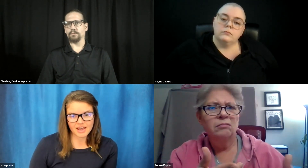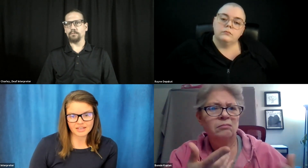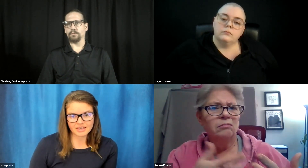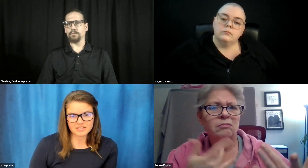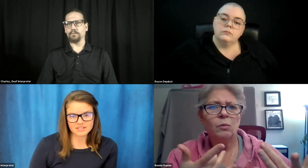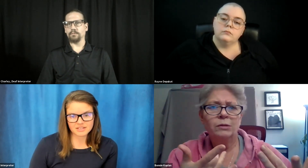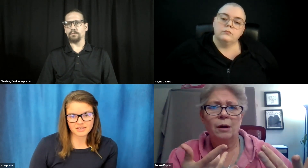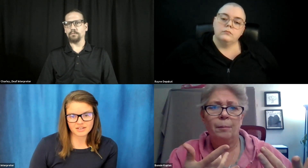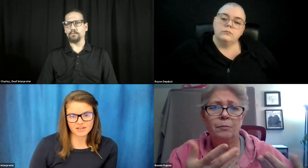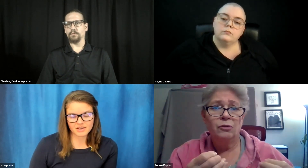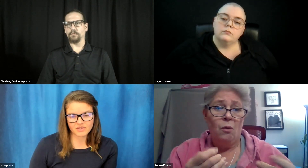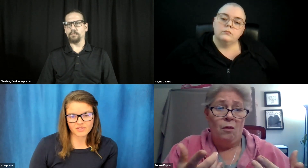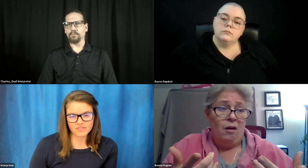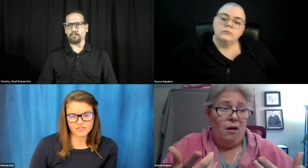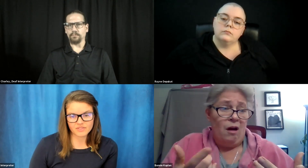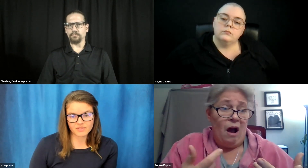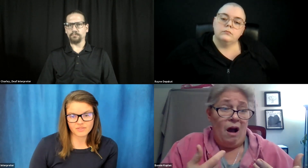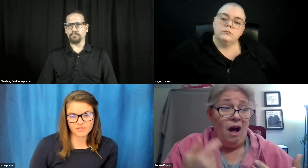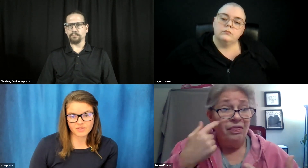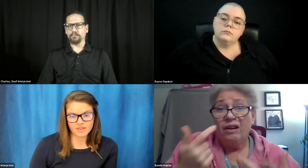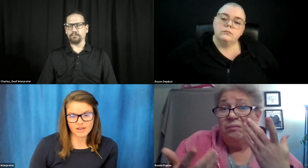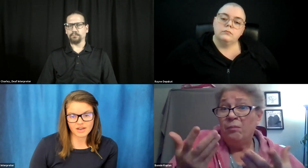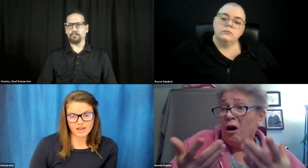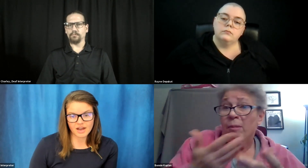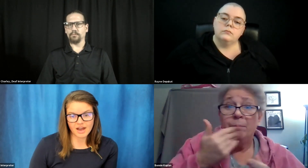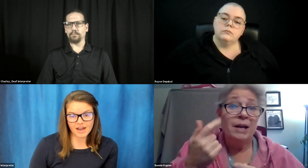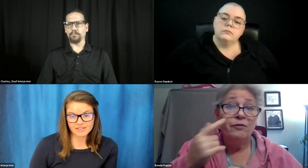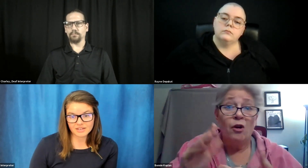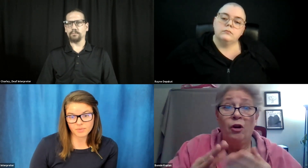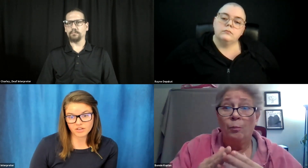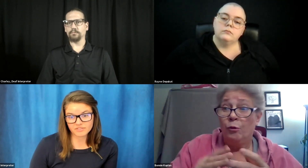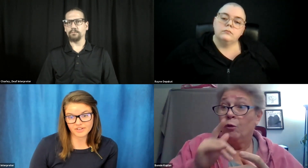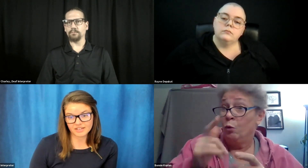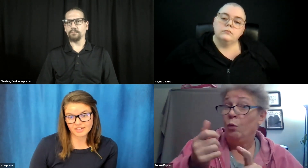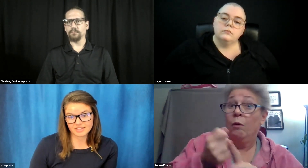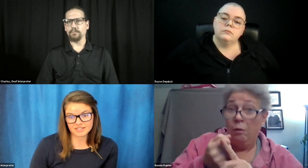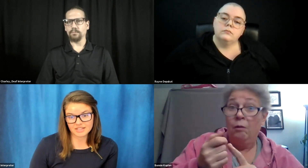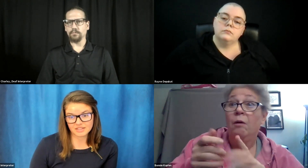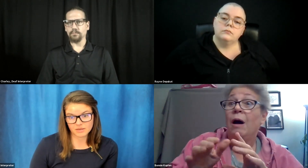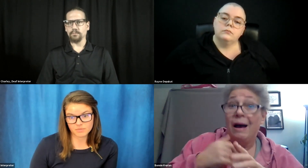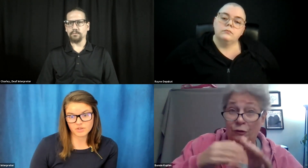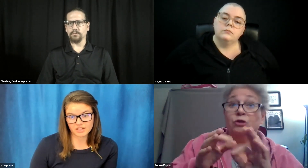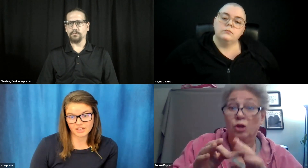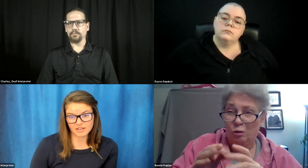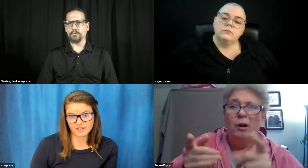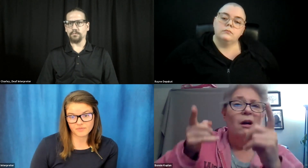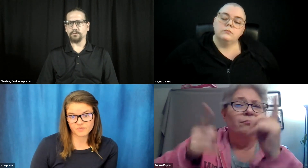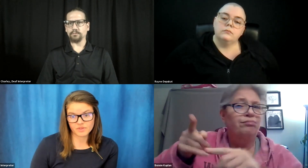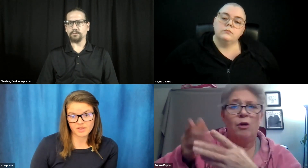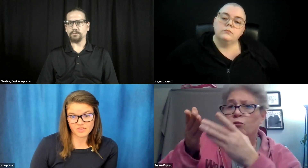And I think part of it is that the community.